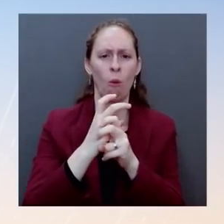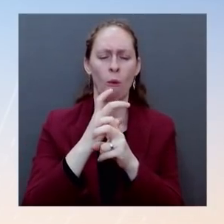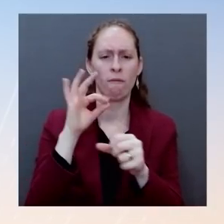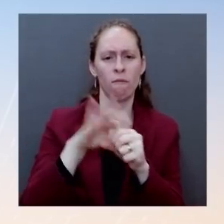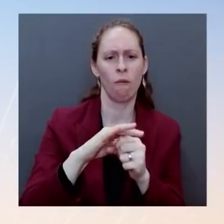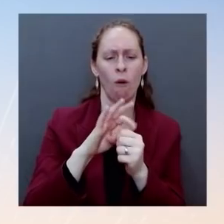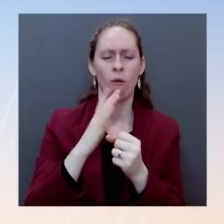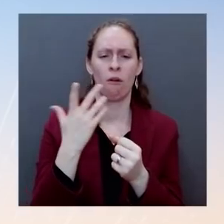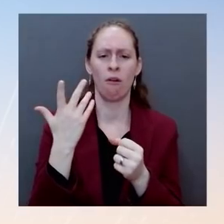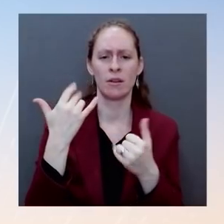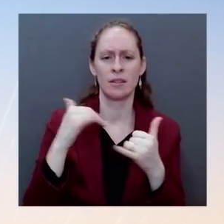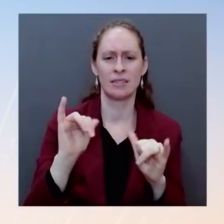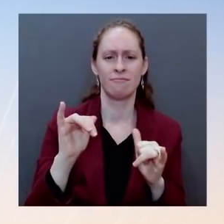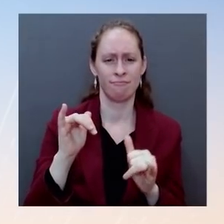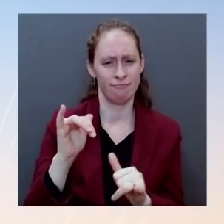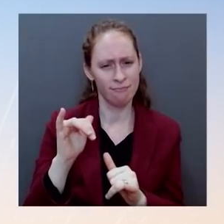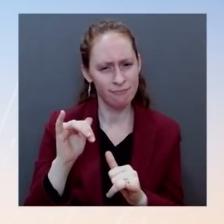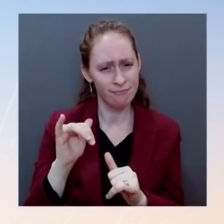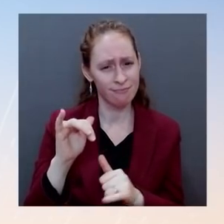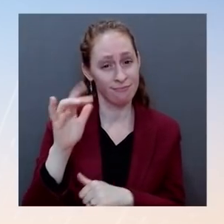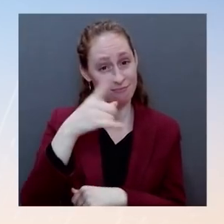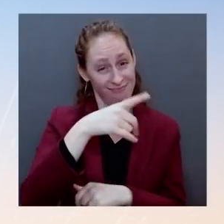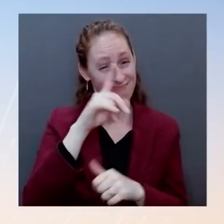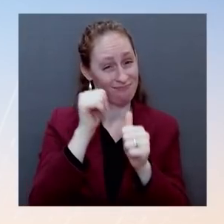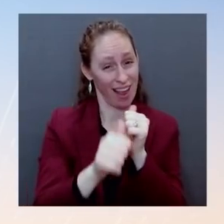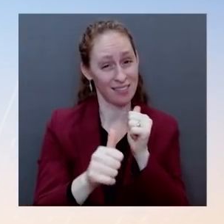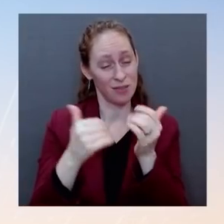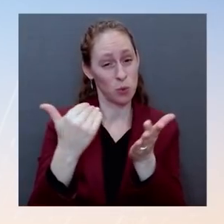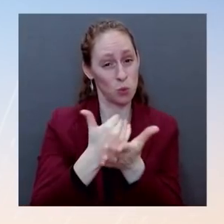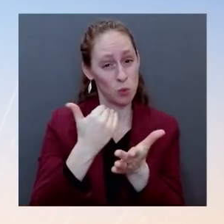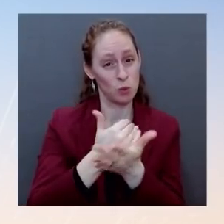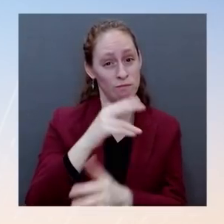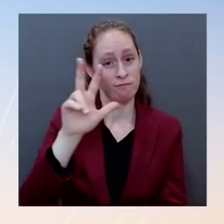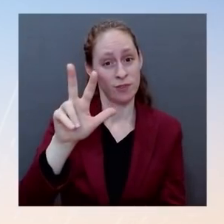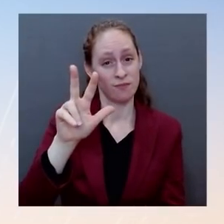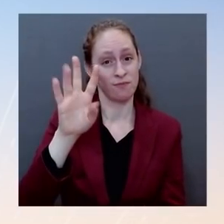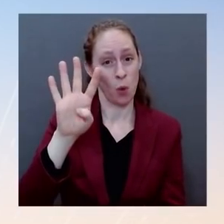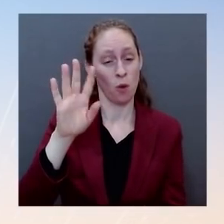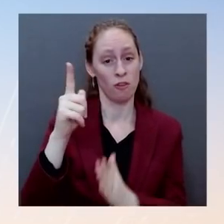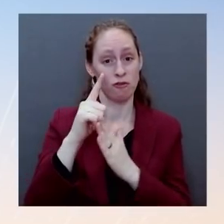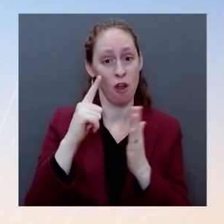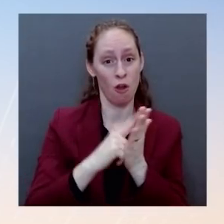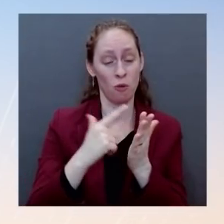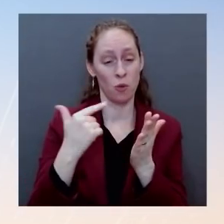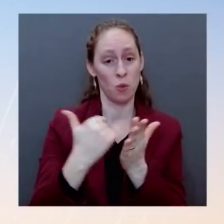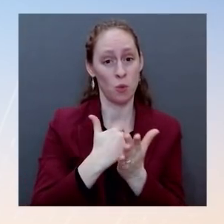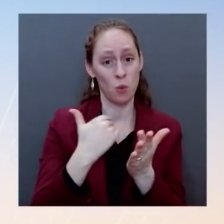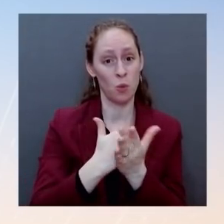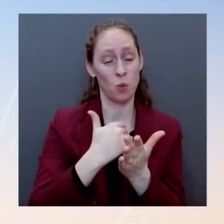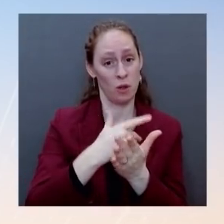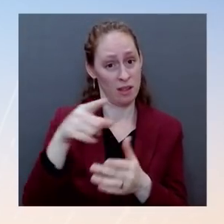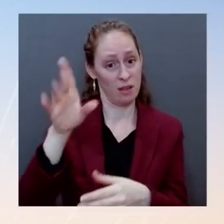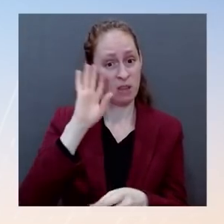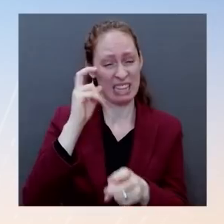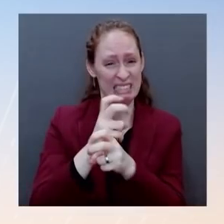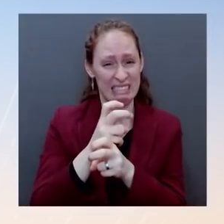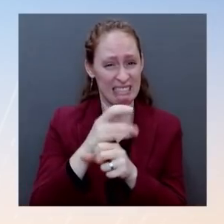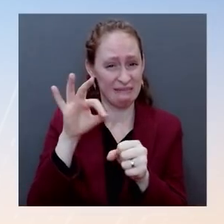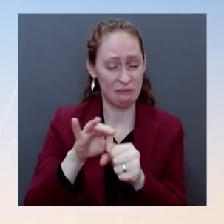and made the passionate case he made yesterday. Okay. The Press: I think we've got to wrap. Ms. Psaki: All right. Thanks. The Press: Can I just ask quickly, on Facebook -- Ms. Psaki: Go ahead.